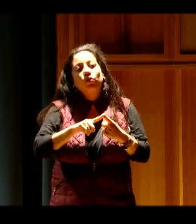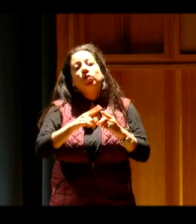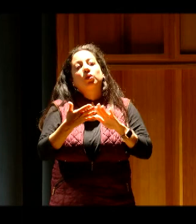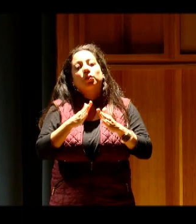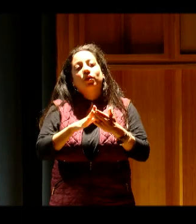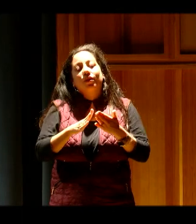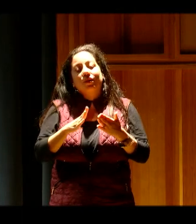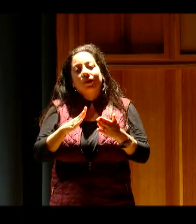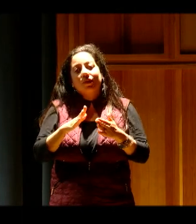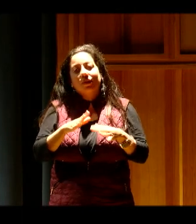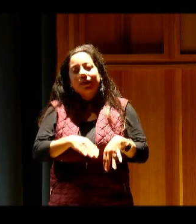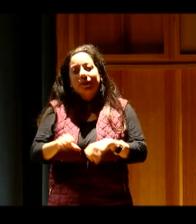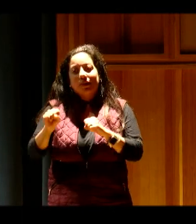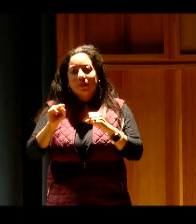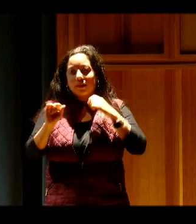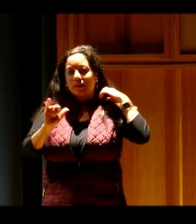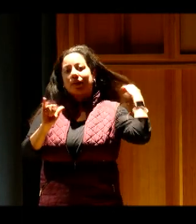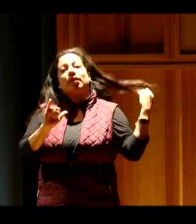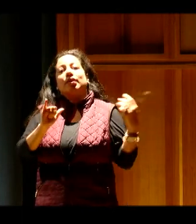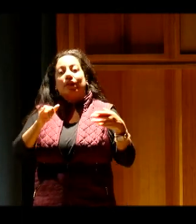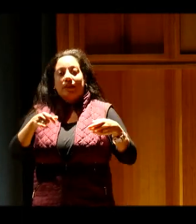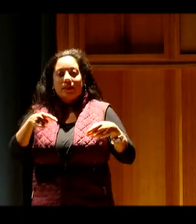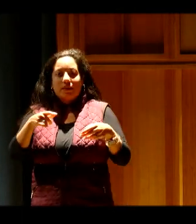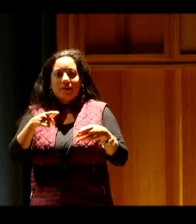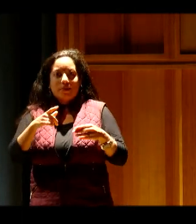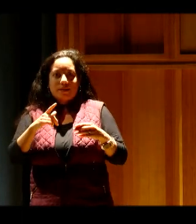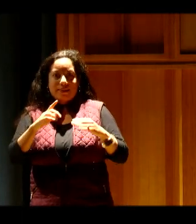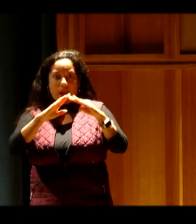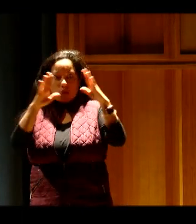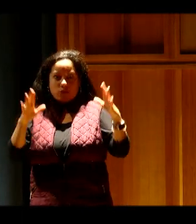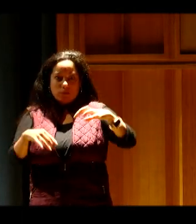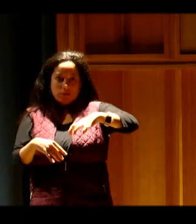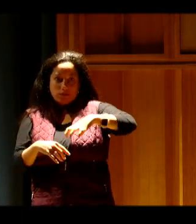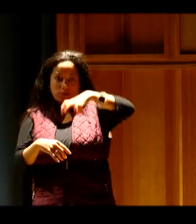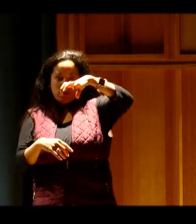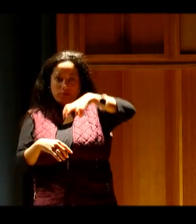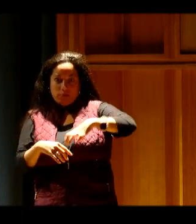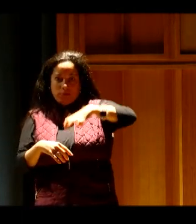hydraulic lift at Farnsworth House that Ashley mentioned to the reconceptualization of